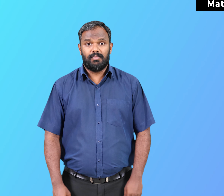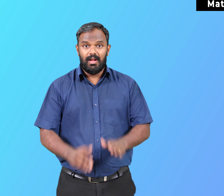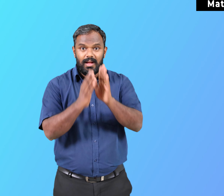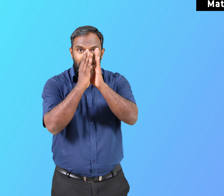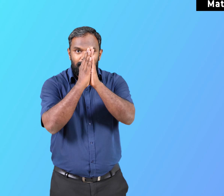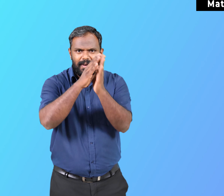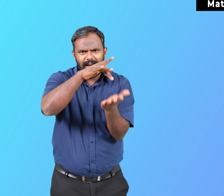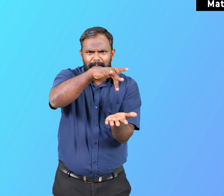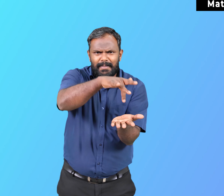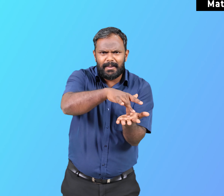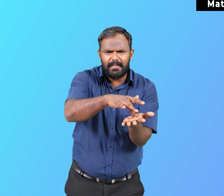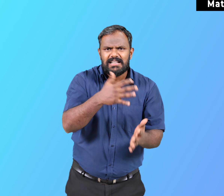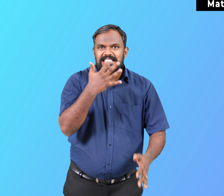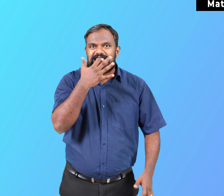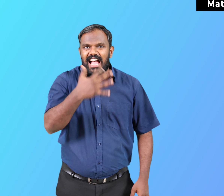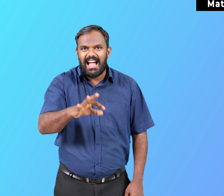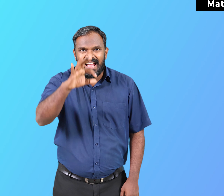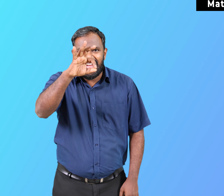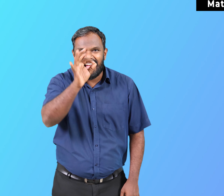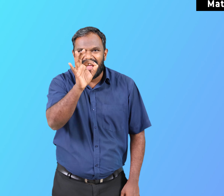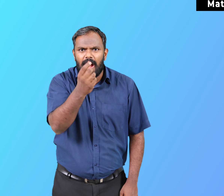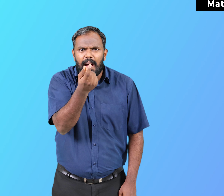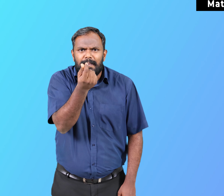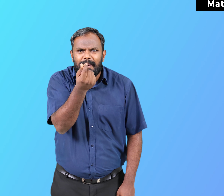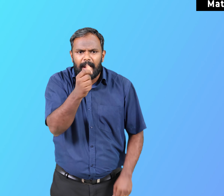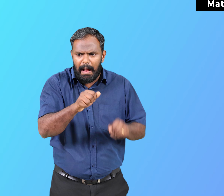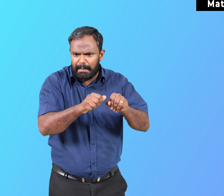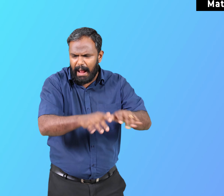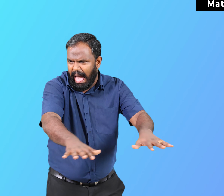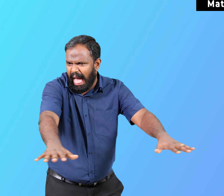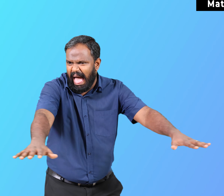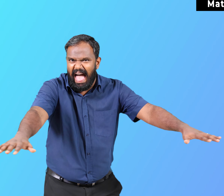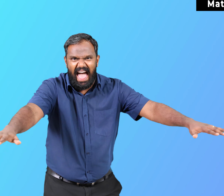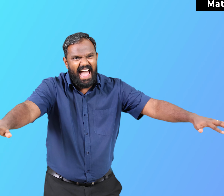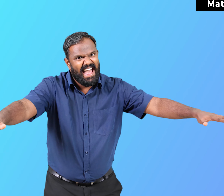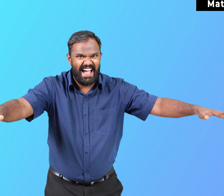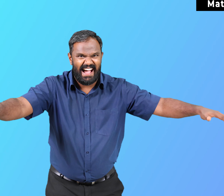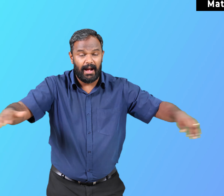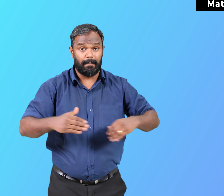The leading priests picked up the silver coins in the Temple.